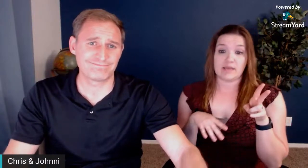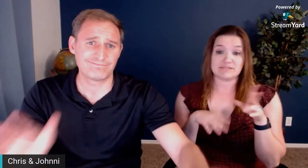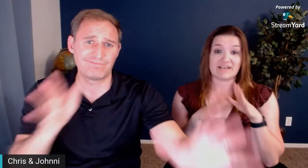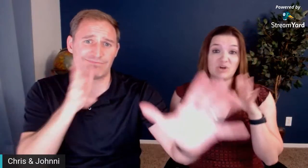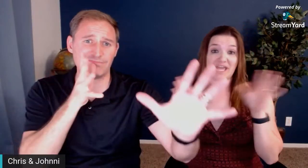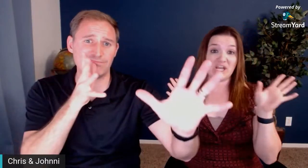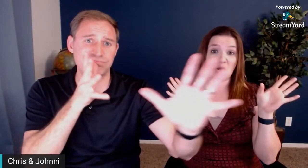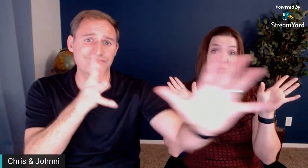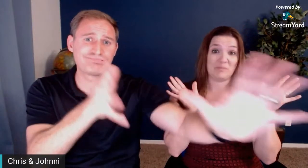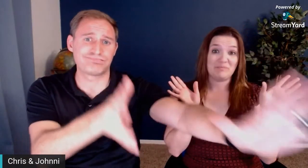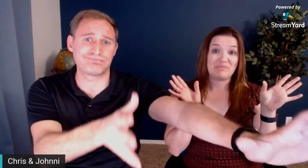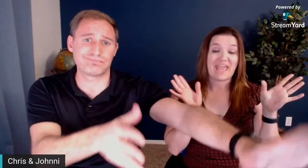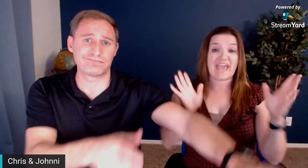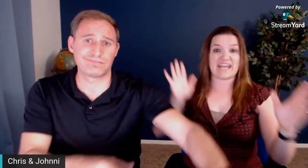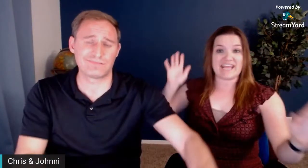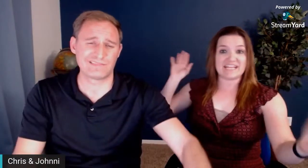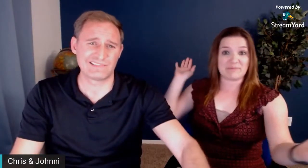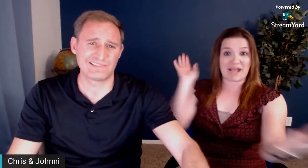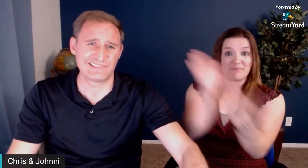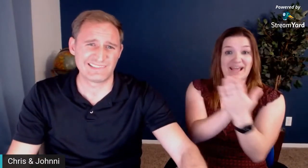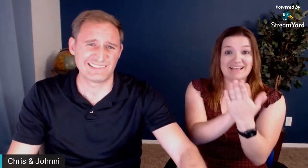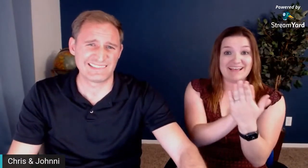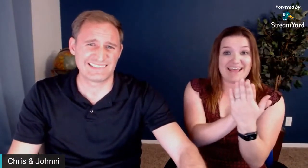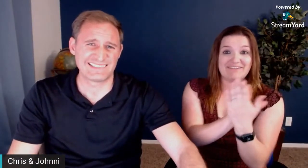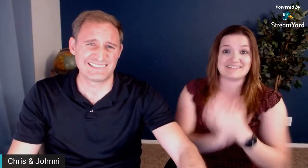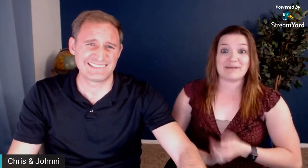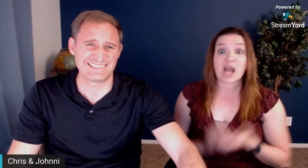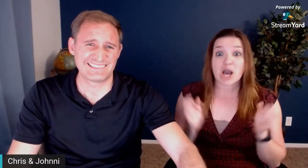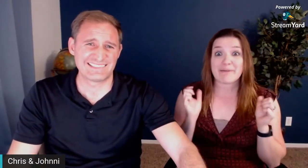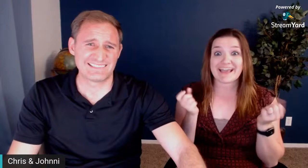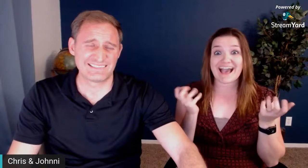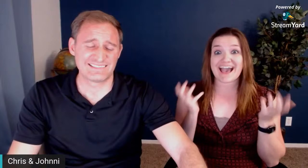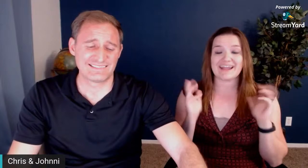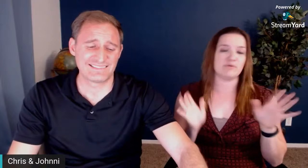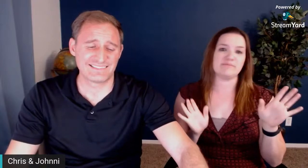it was like a volcano and it hit the back of my headdress and i'm like oh my god it would have